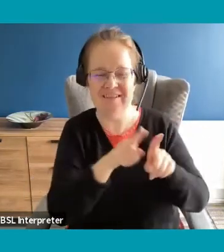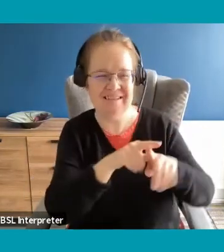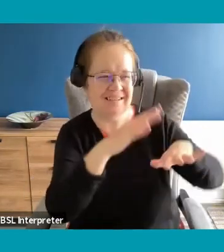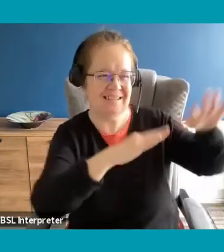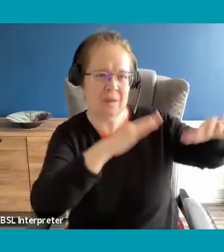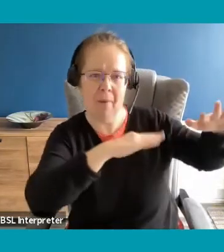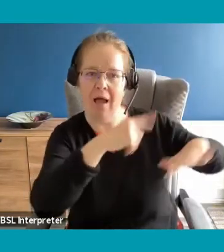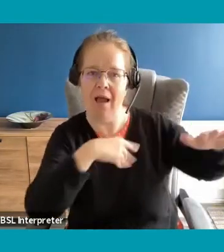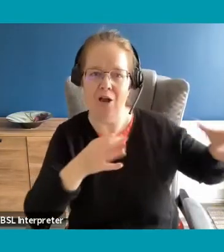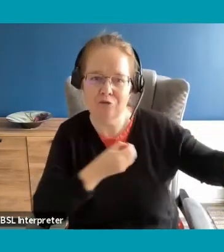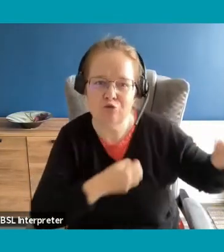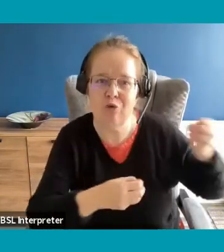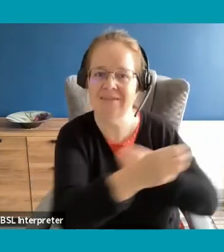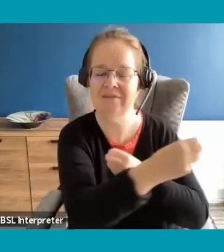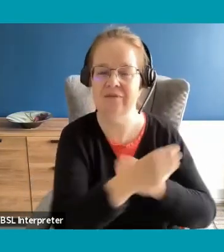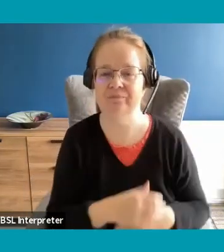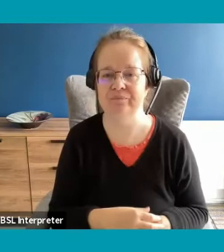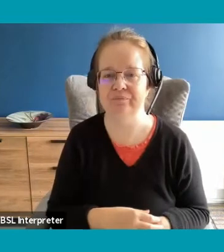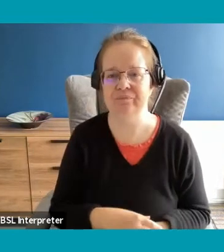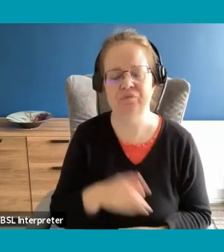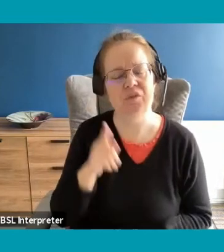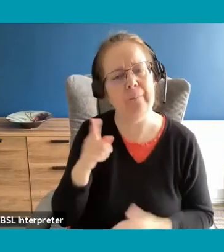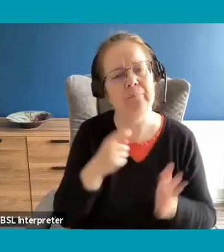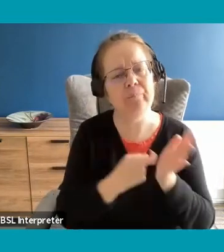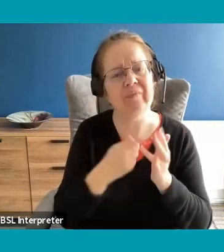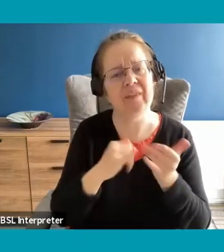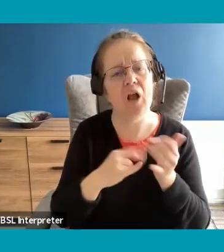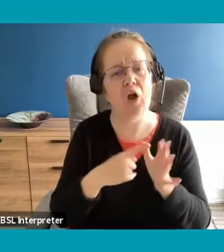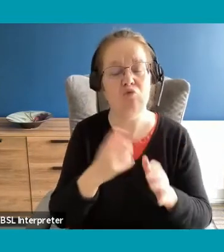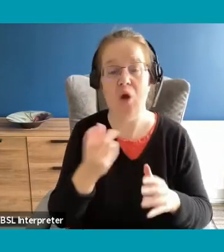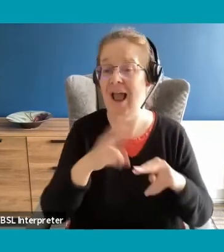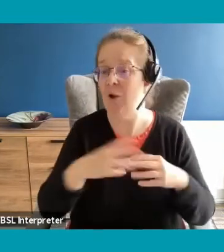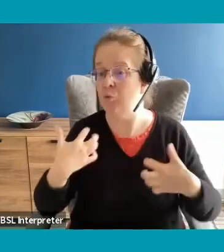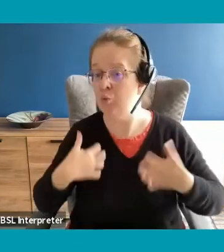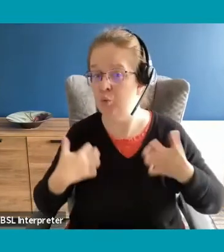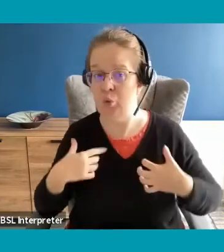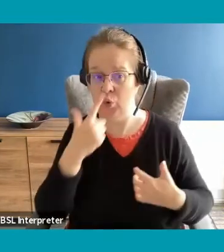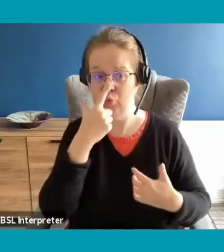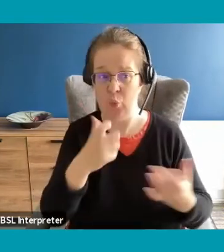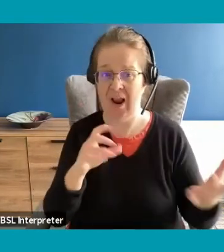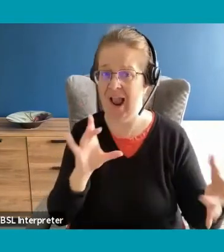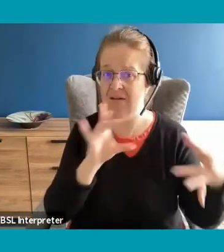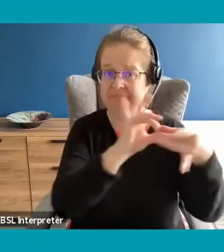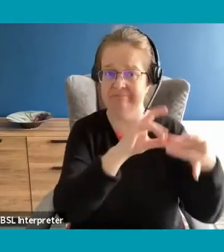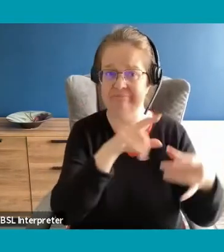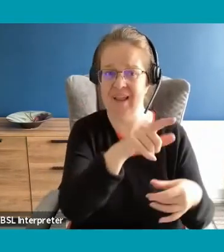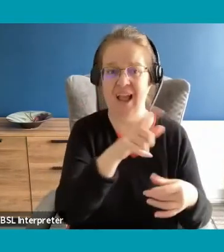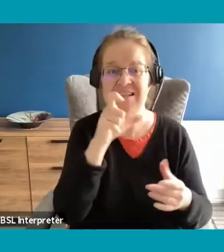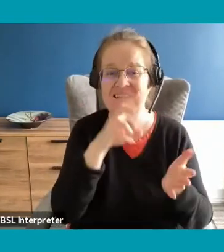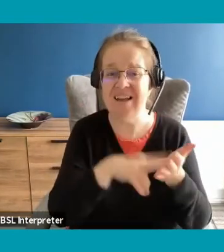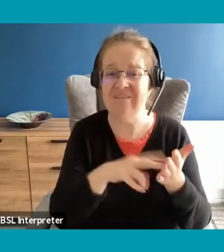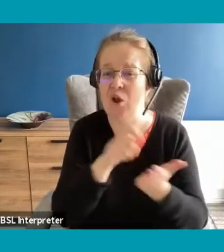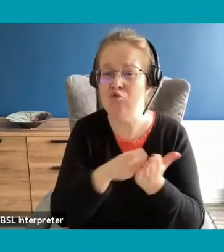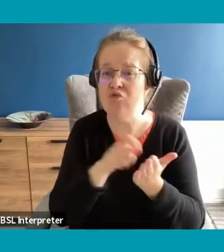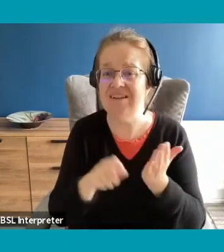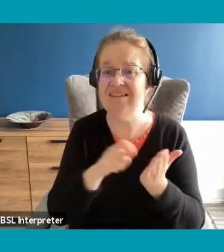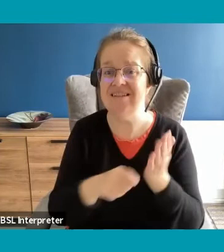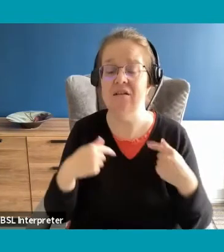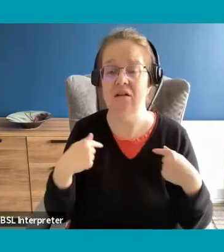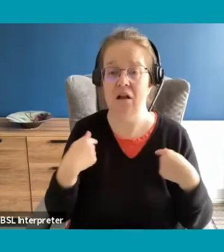If anyone is interested, please reach out to to Evenbreak. If you want some support with CV writing, we have got stacks of articles on the